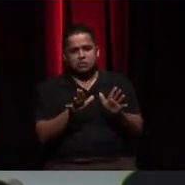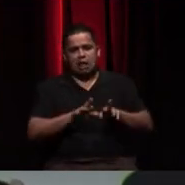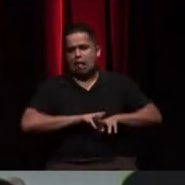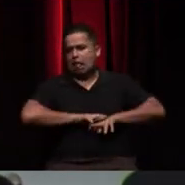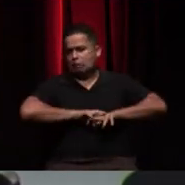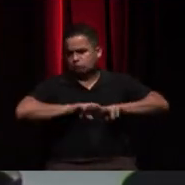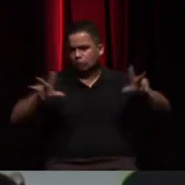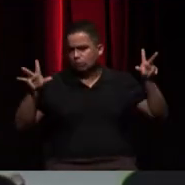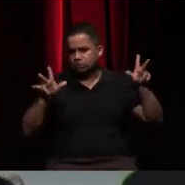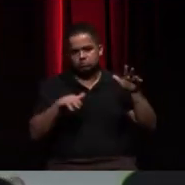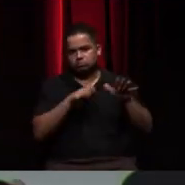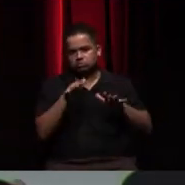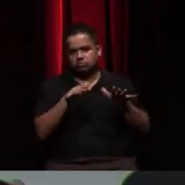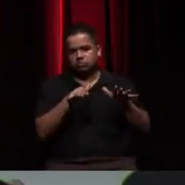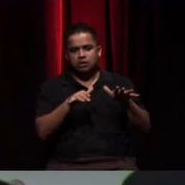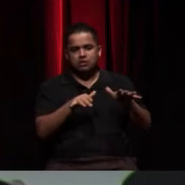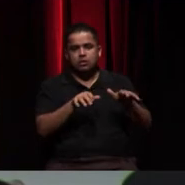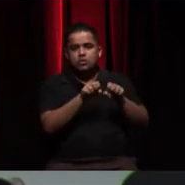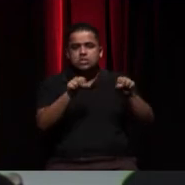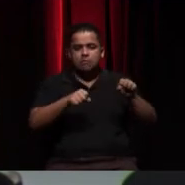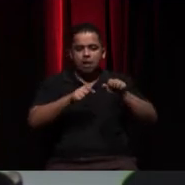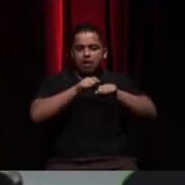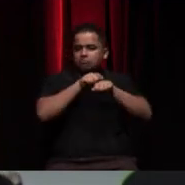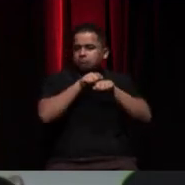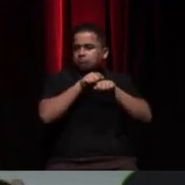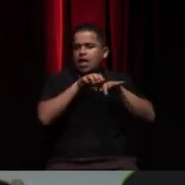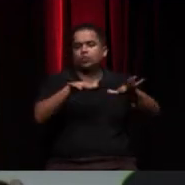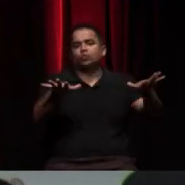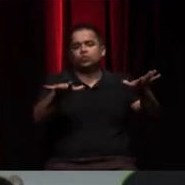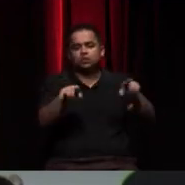regarding the advertising and content production systems.